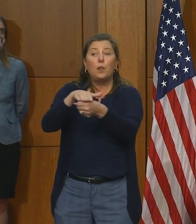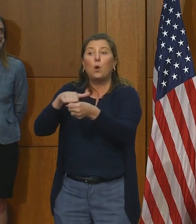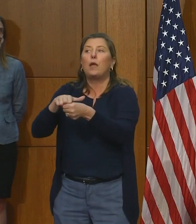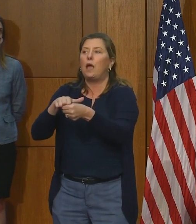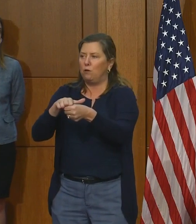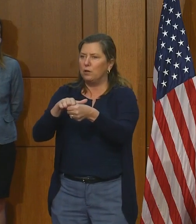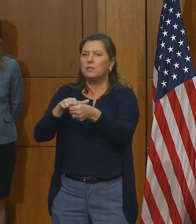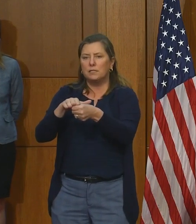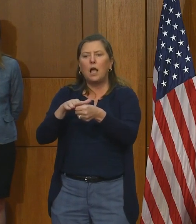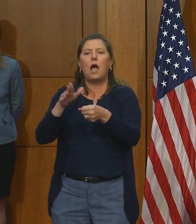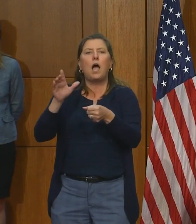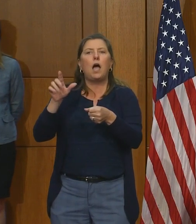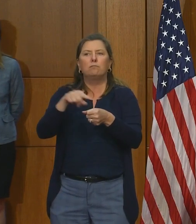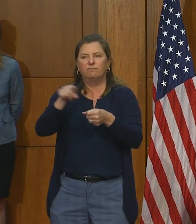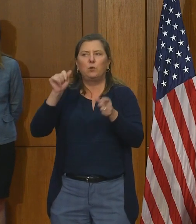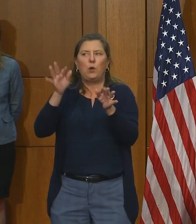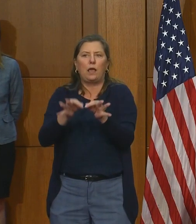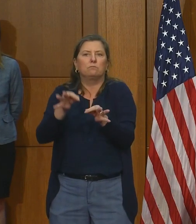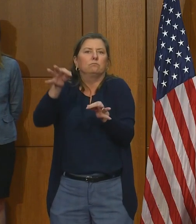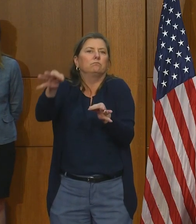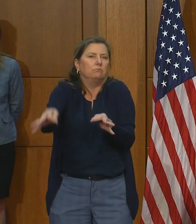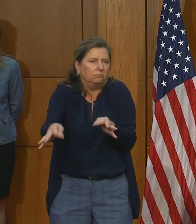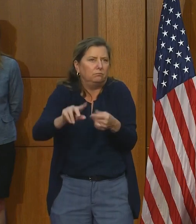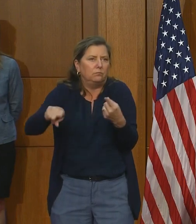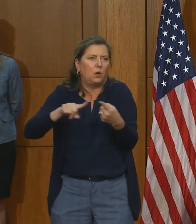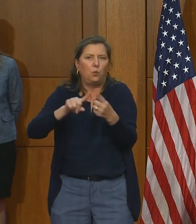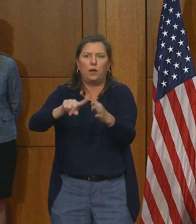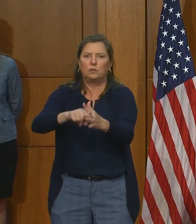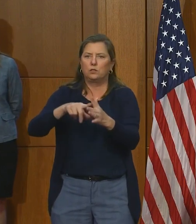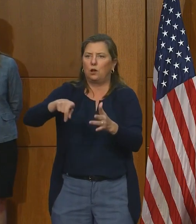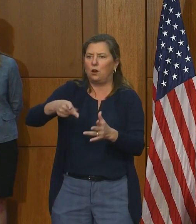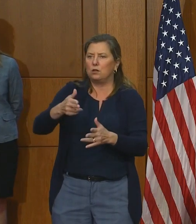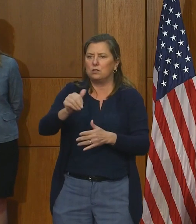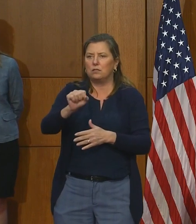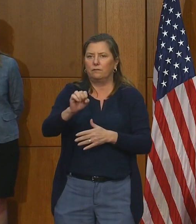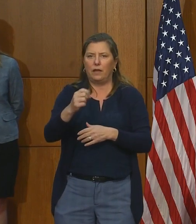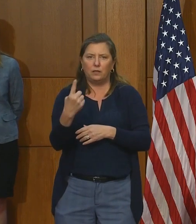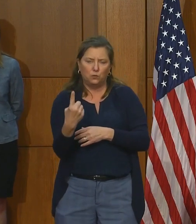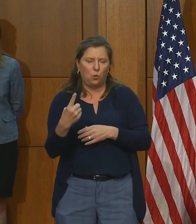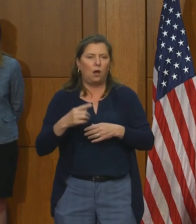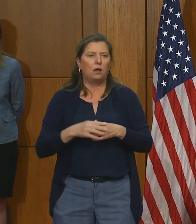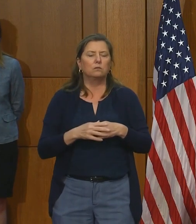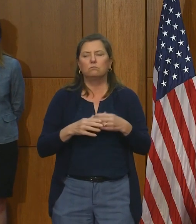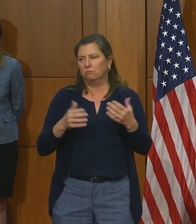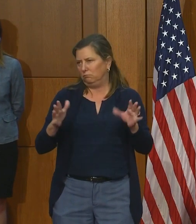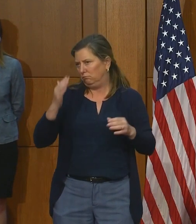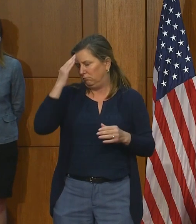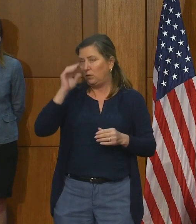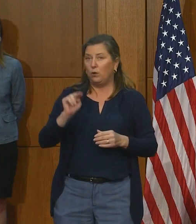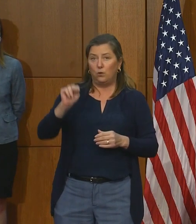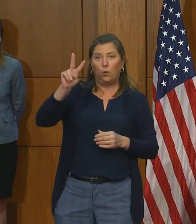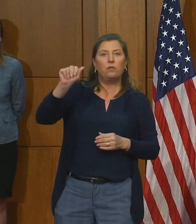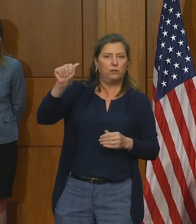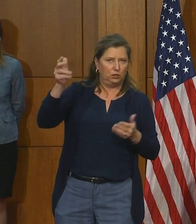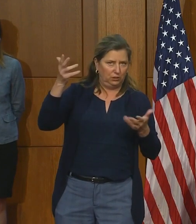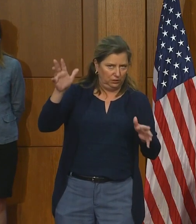WHY SOME A LOCALITIES OF HAVE BEEN ALLOWED TO DELAY ENTERING